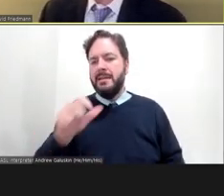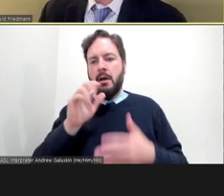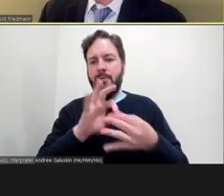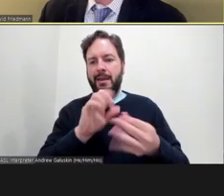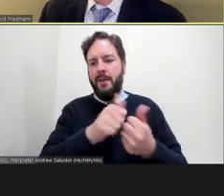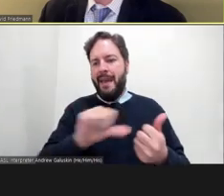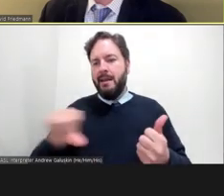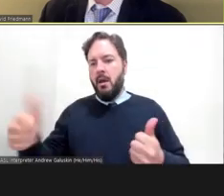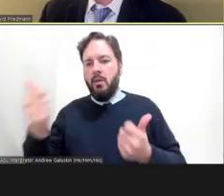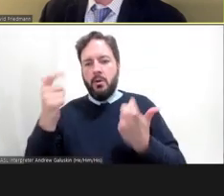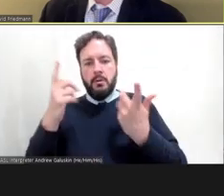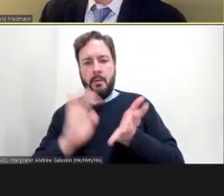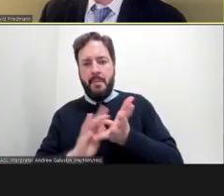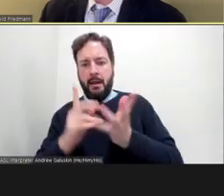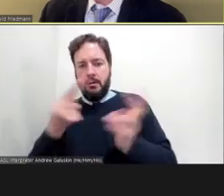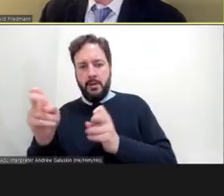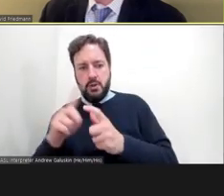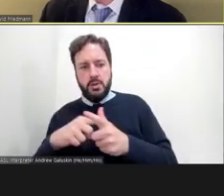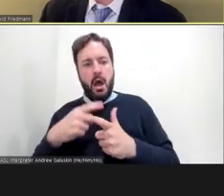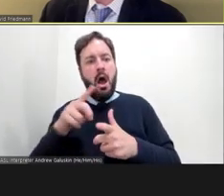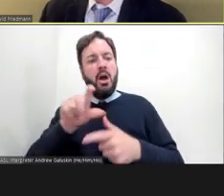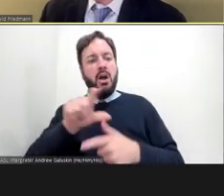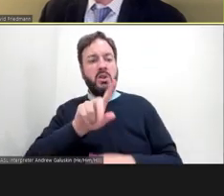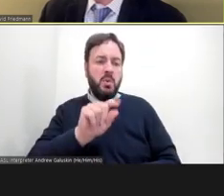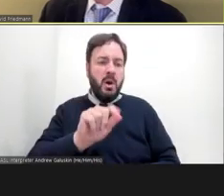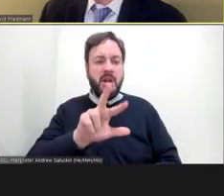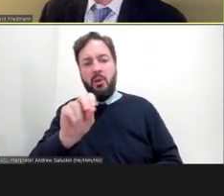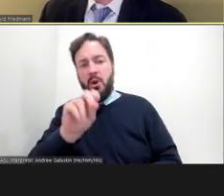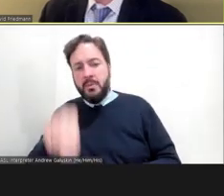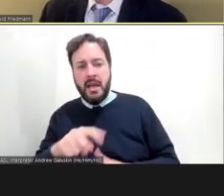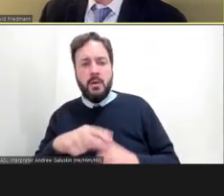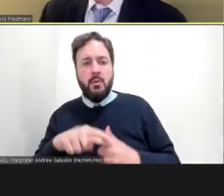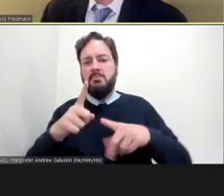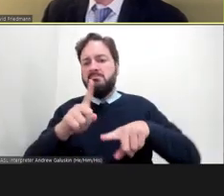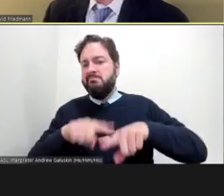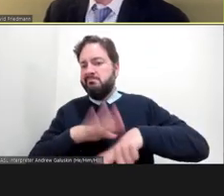Whereas 20% to 30% will be related to one of any of a number of syndromes.